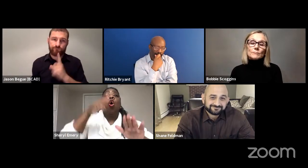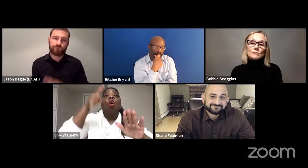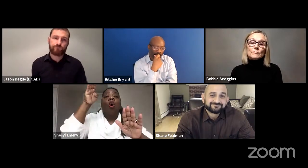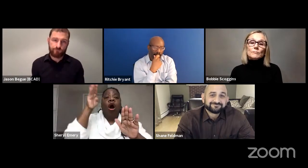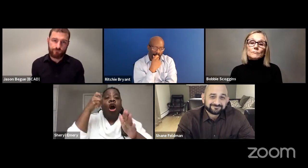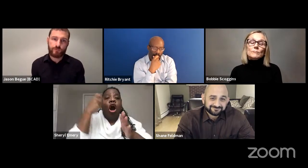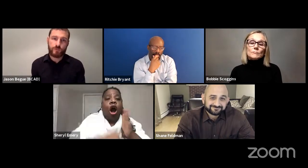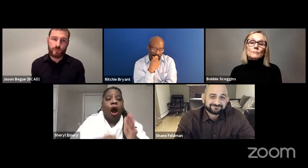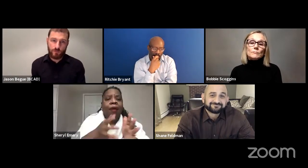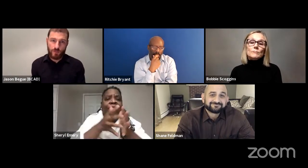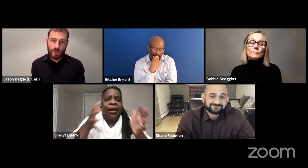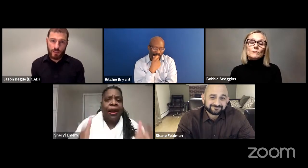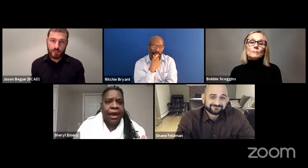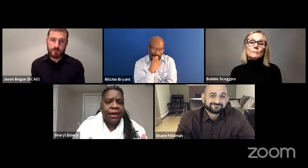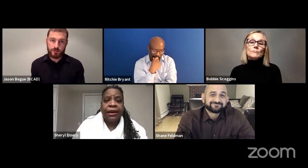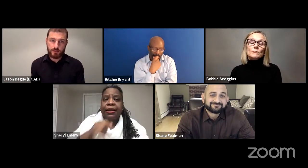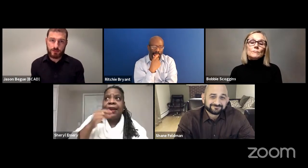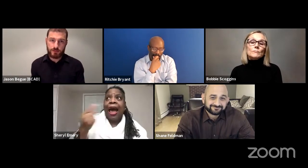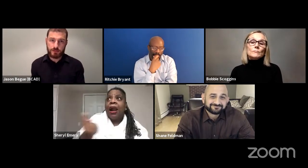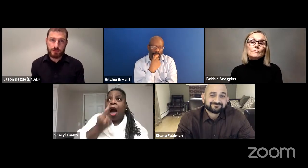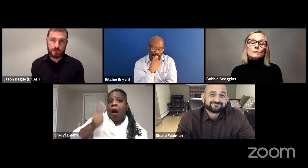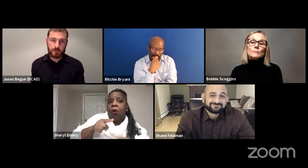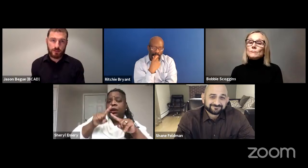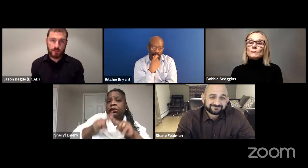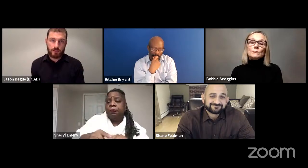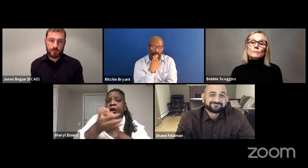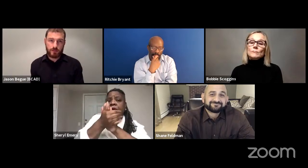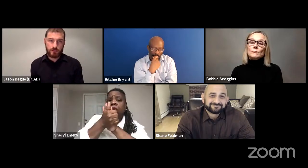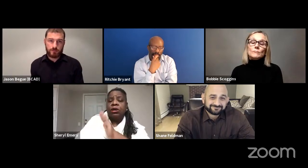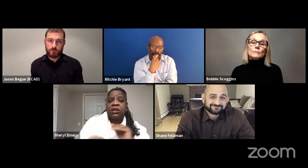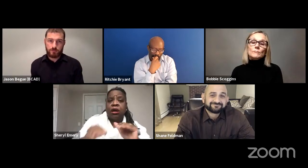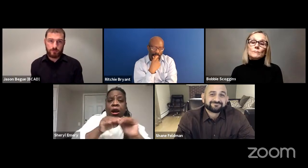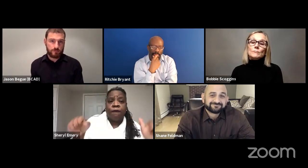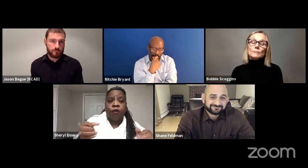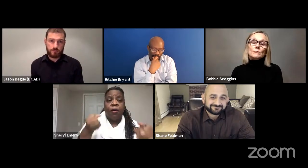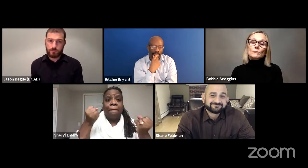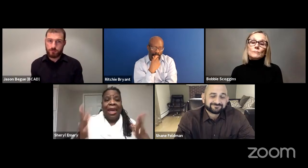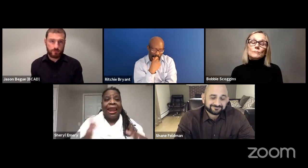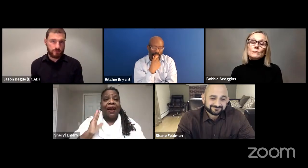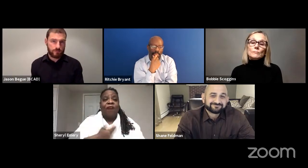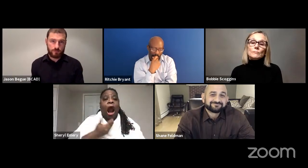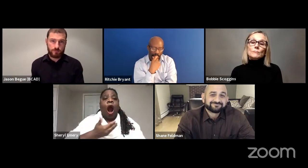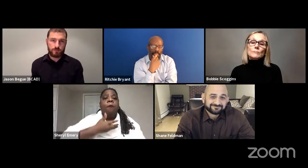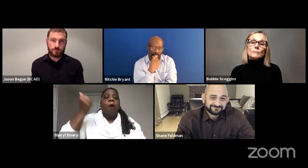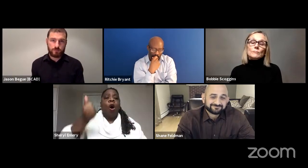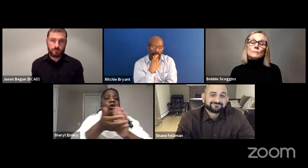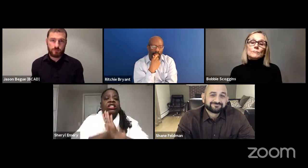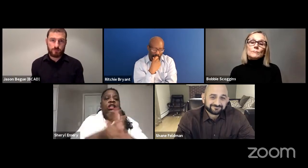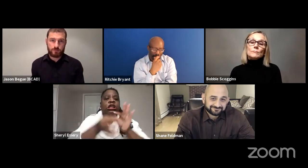it cost? They're looking at a price point. They're not really looking on qualifications.